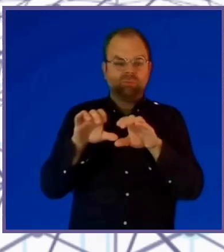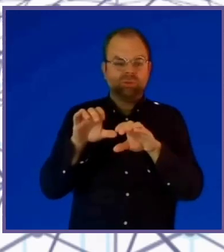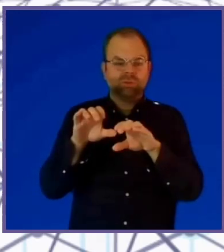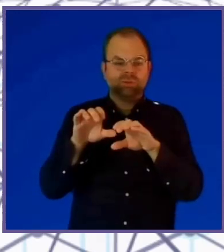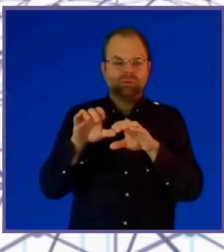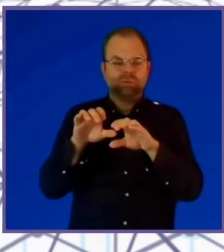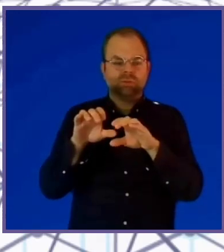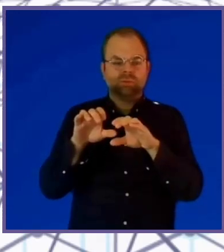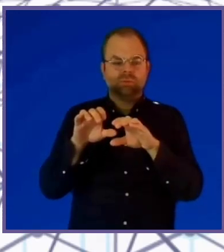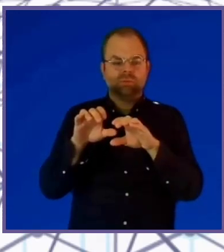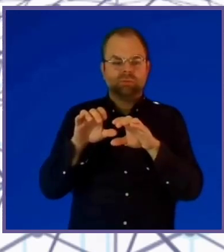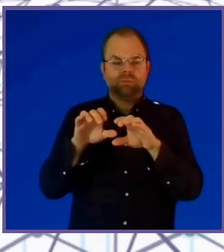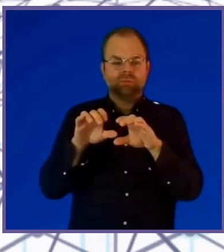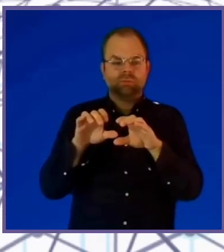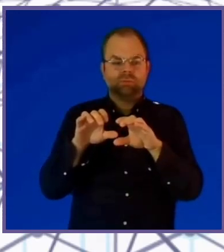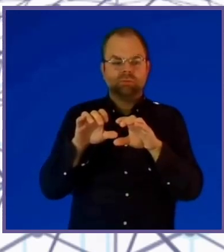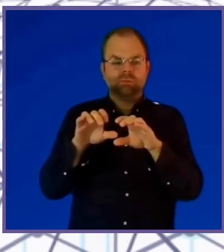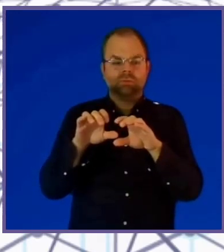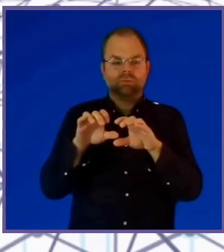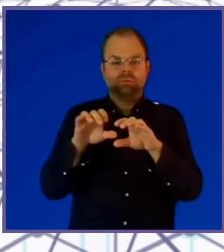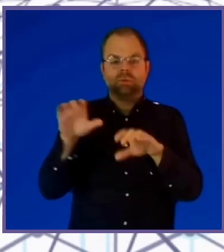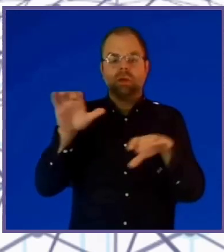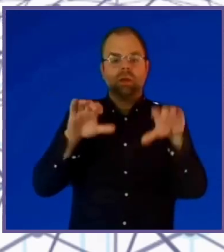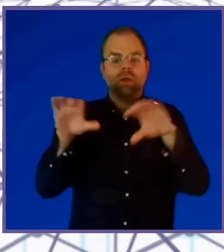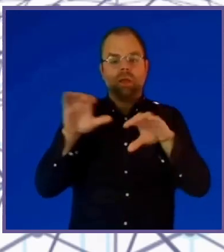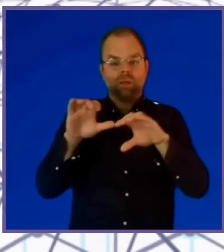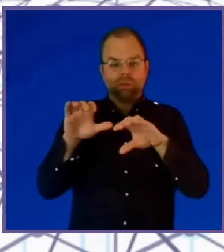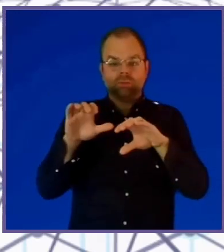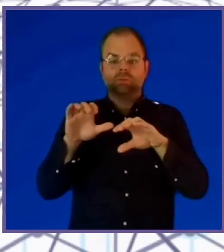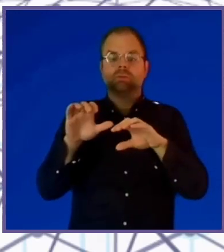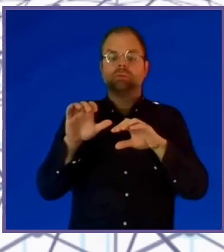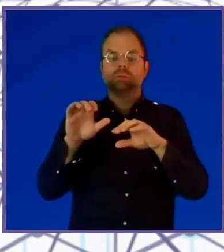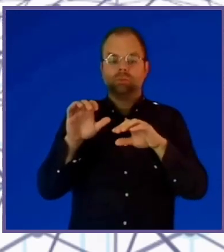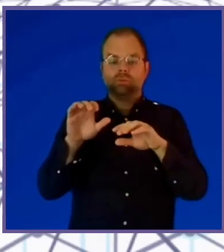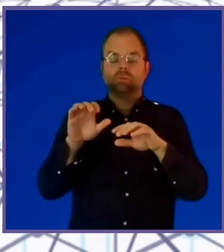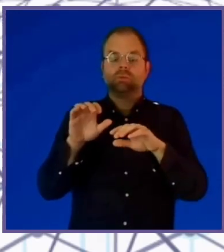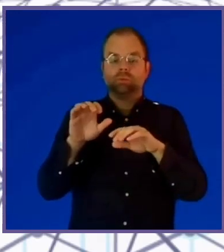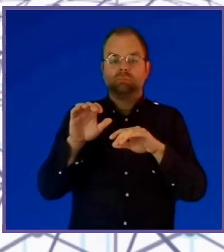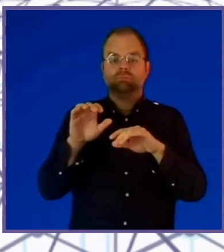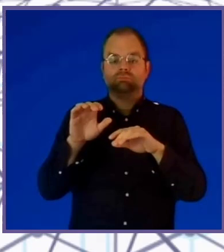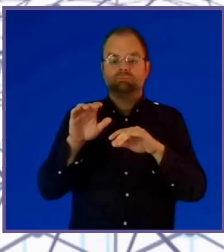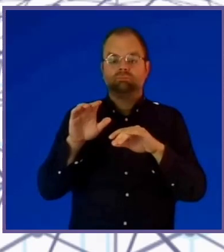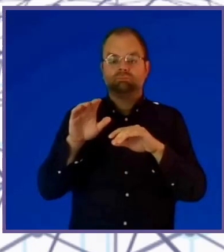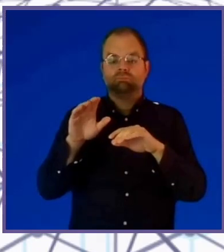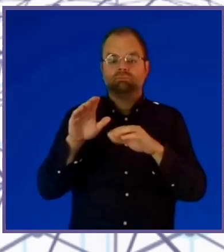do, because waiting months for imported parts just wasn't practical.